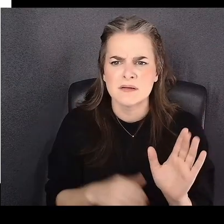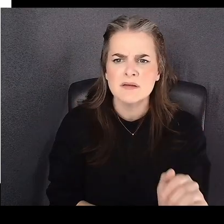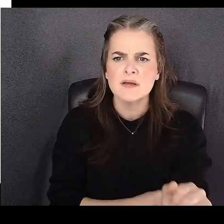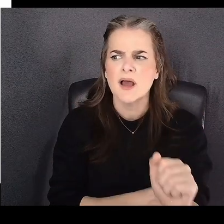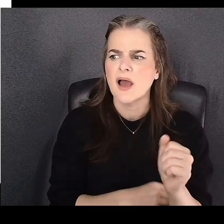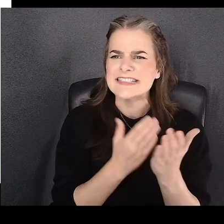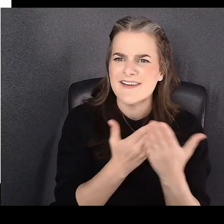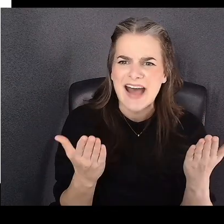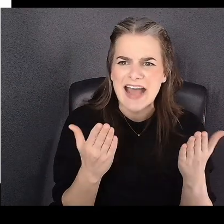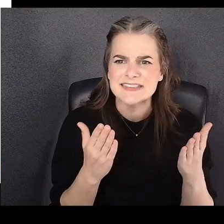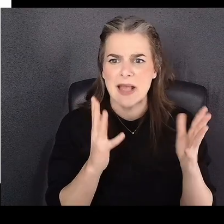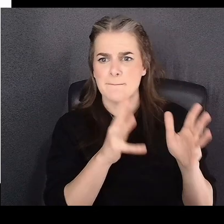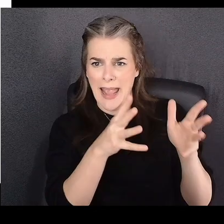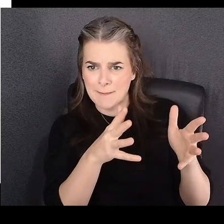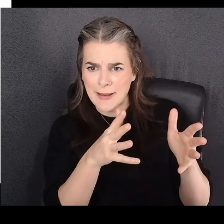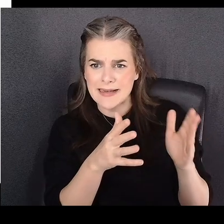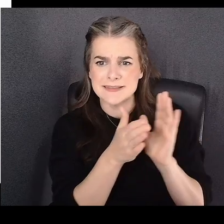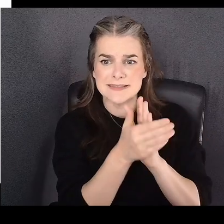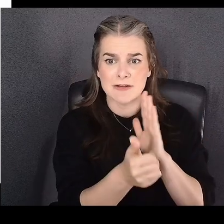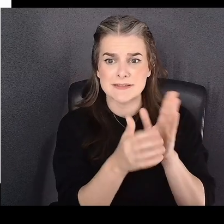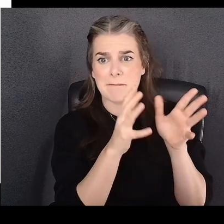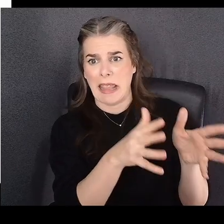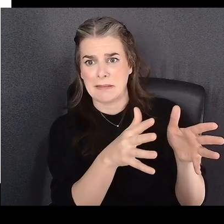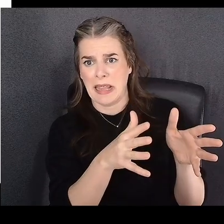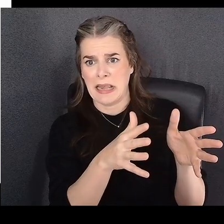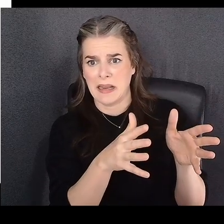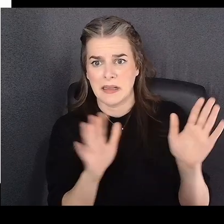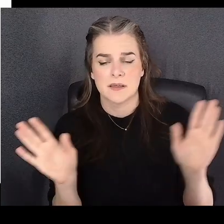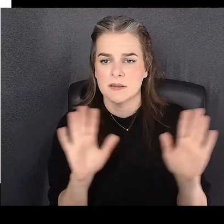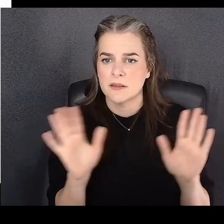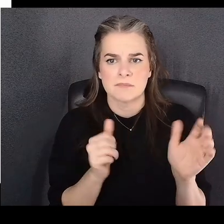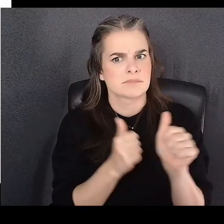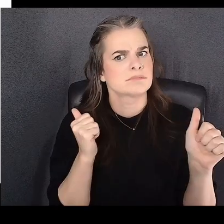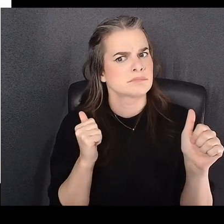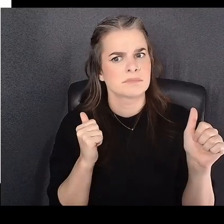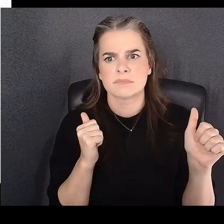We really want it to be ongoing and self-sustainable. And really unlocking just